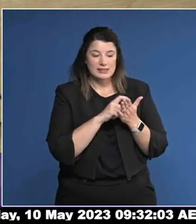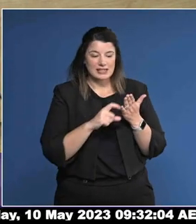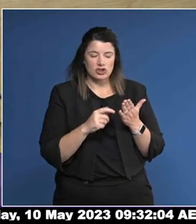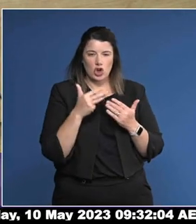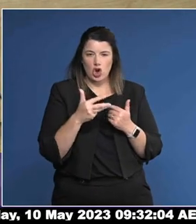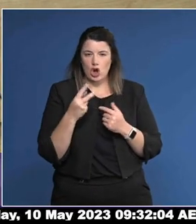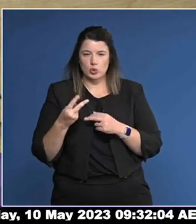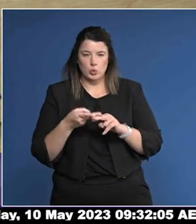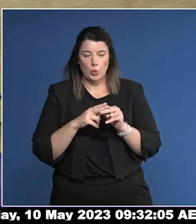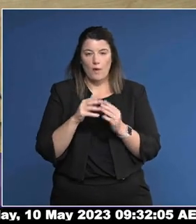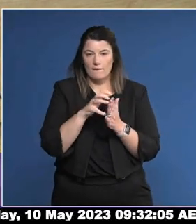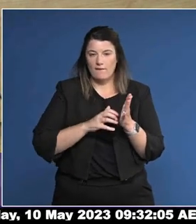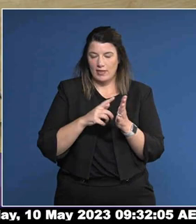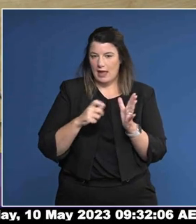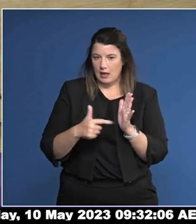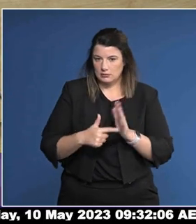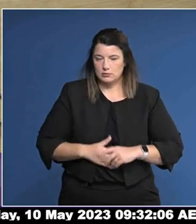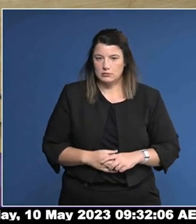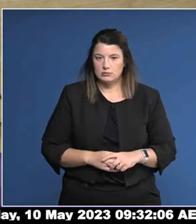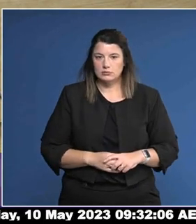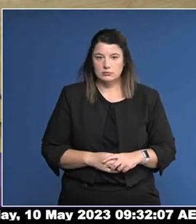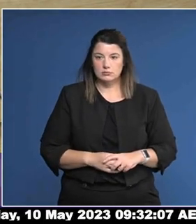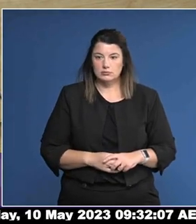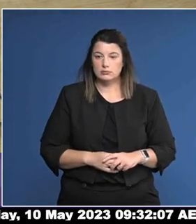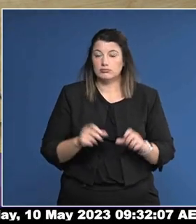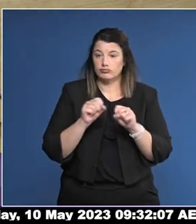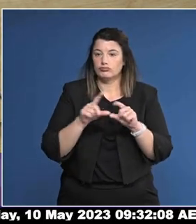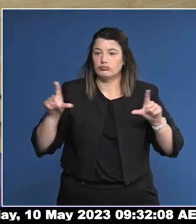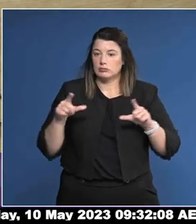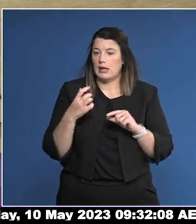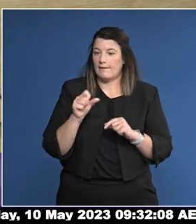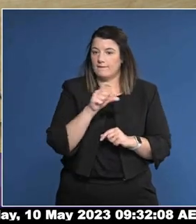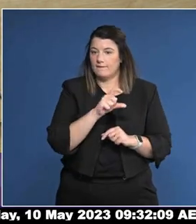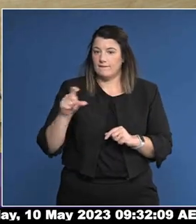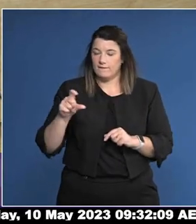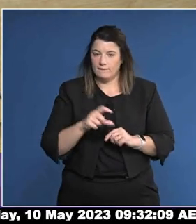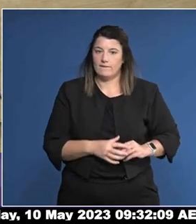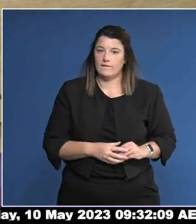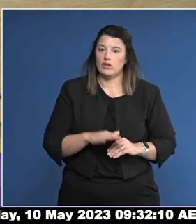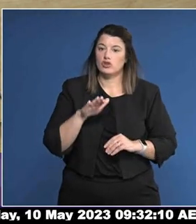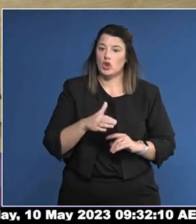Now, I think we have section 9 of the CPA, which I've brought up on the screen.